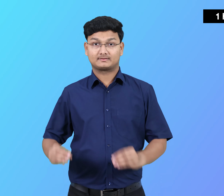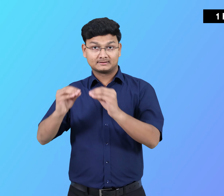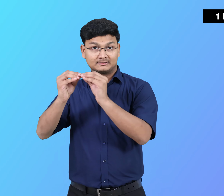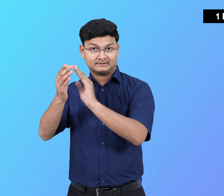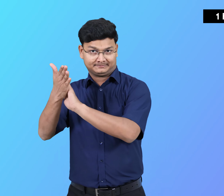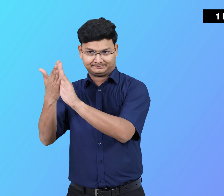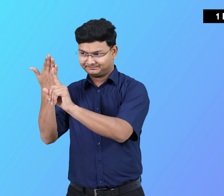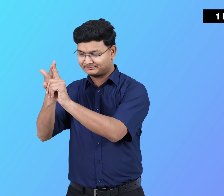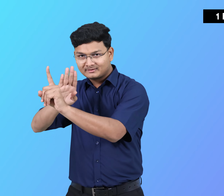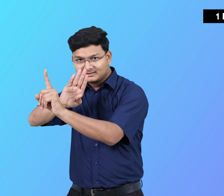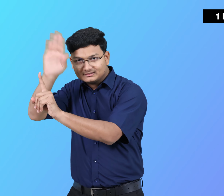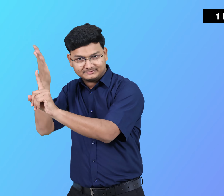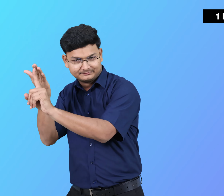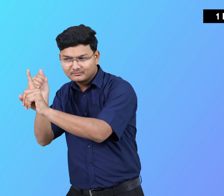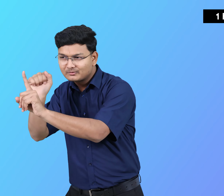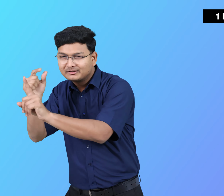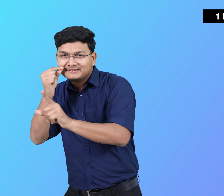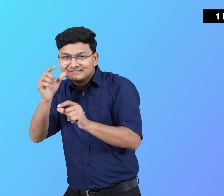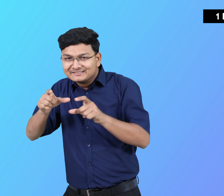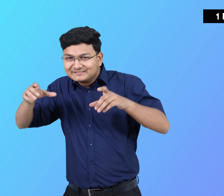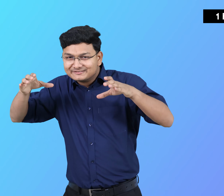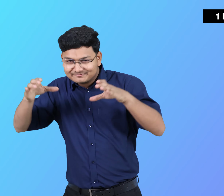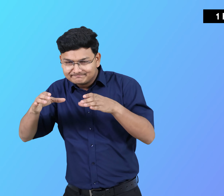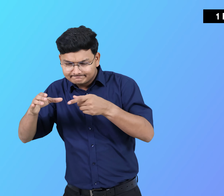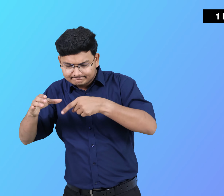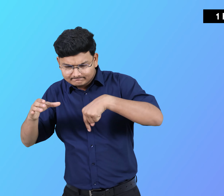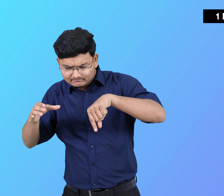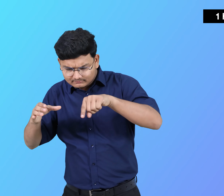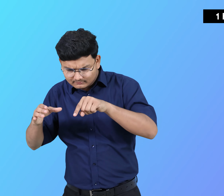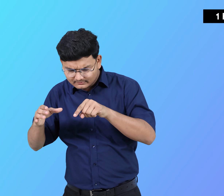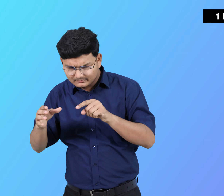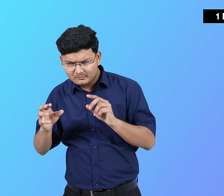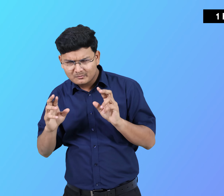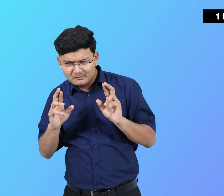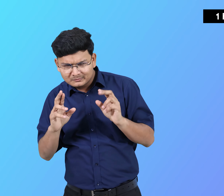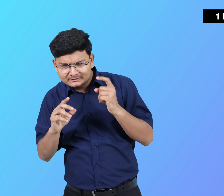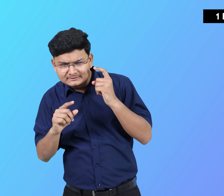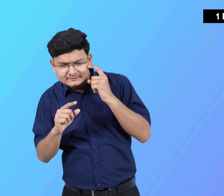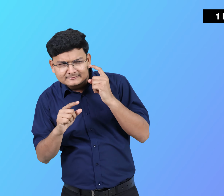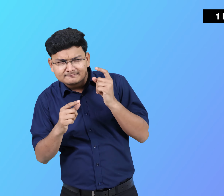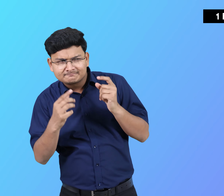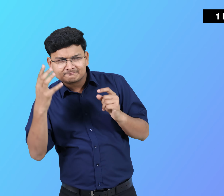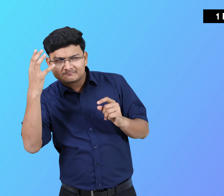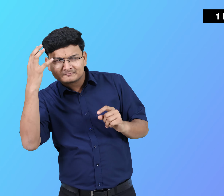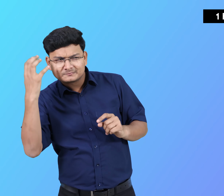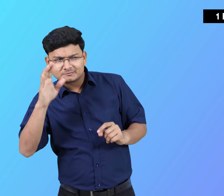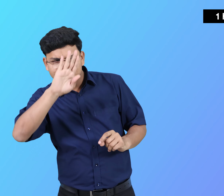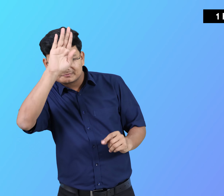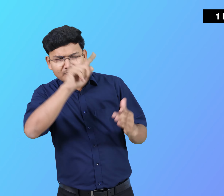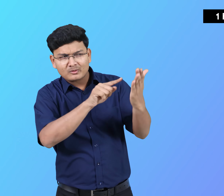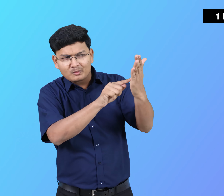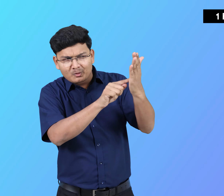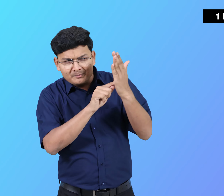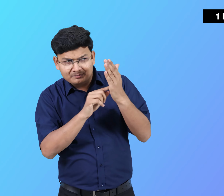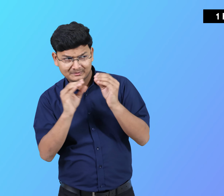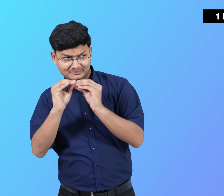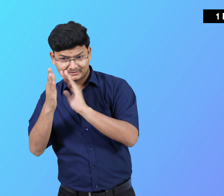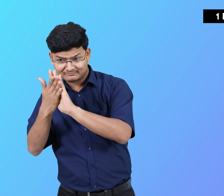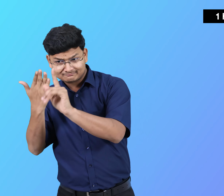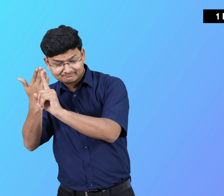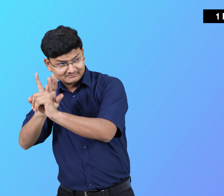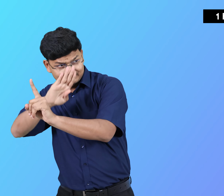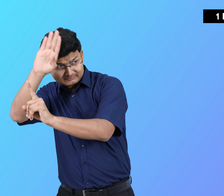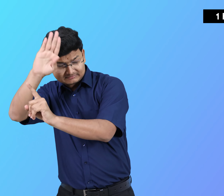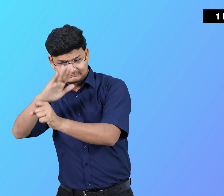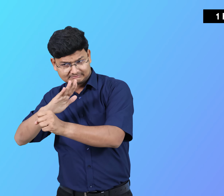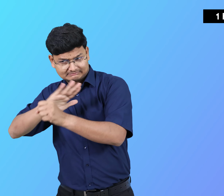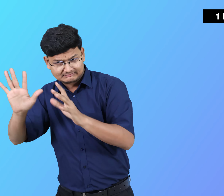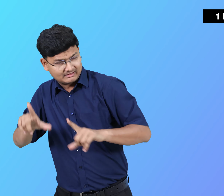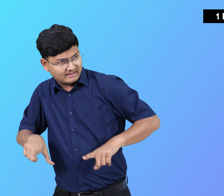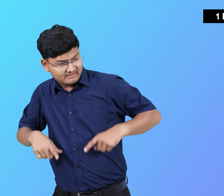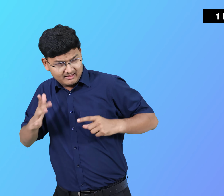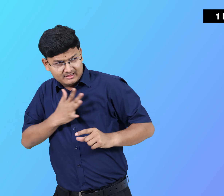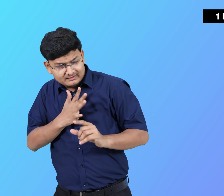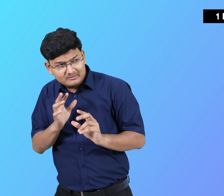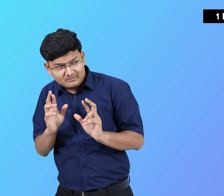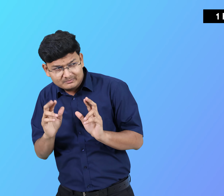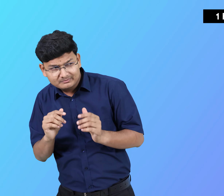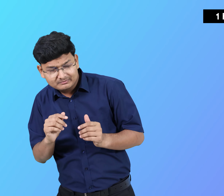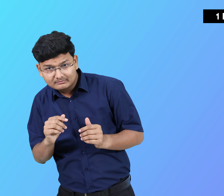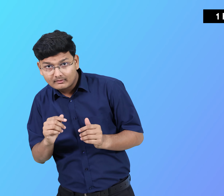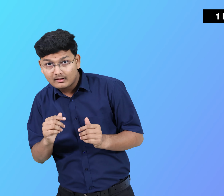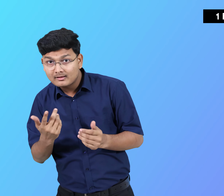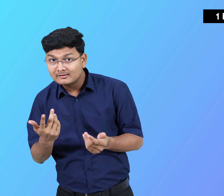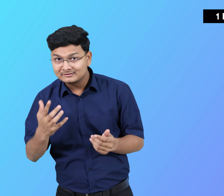Ben-Hadad’s men wanted King Ahab to say something to show that he would not kill King Ben-Hadad.